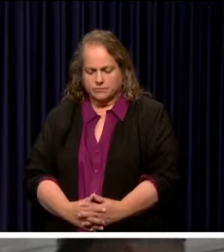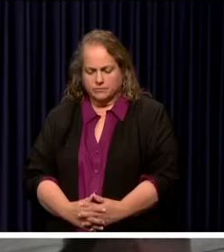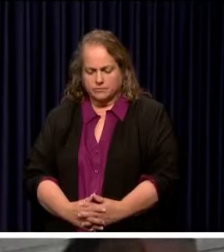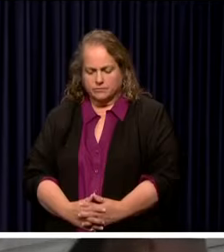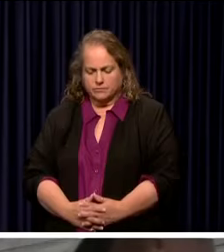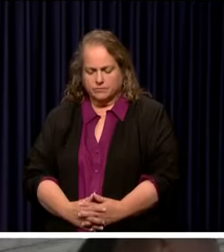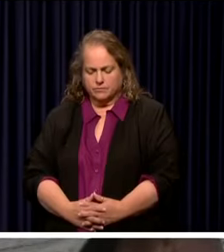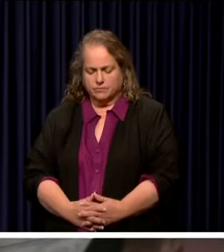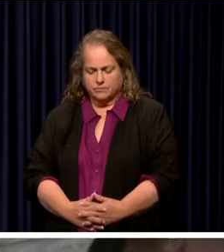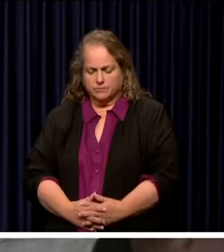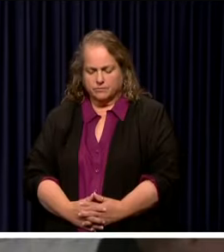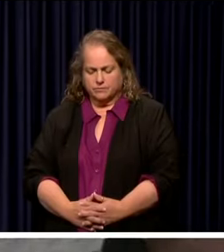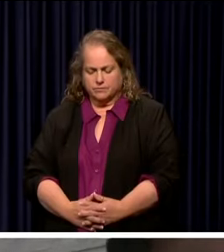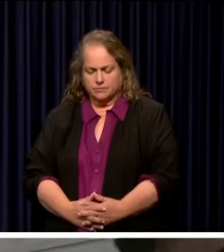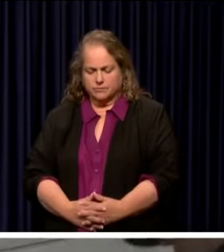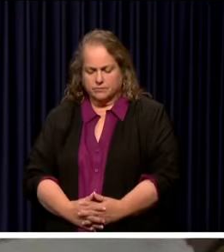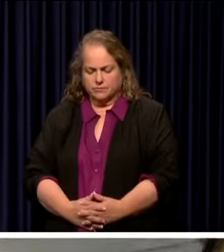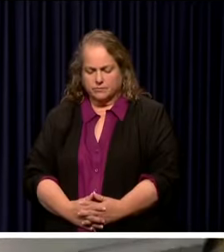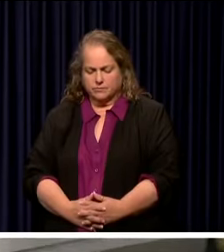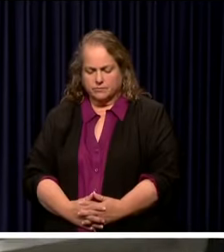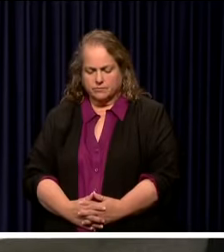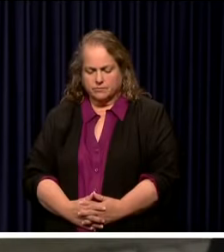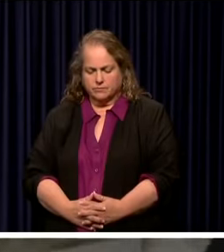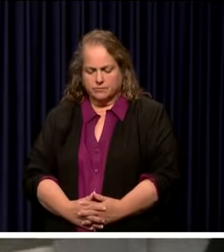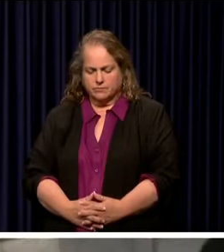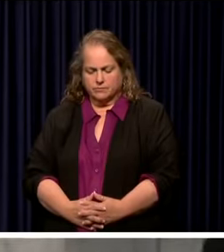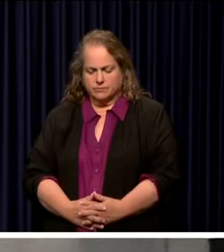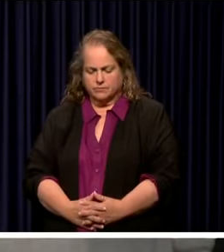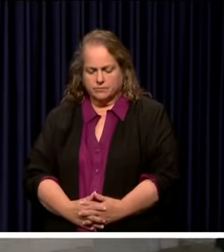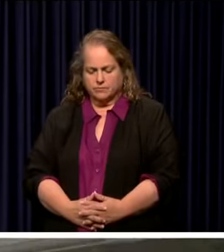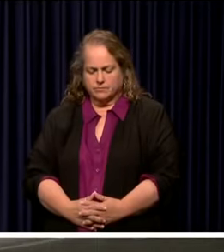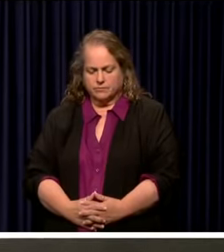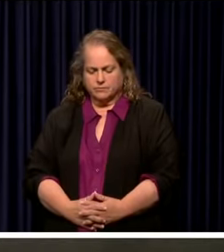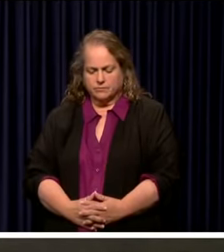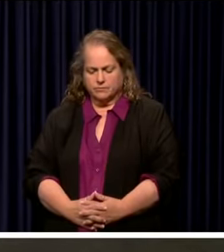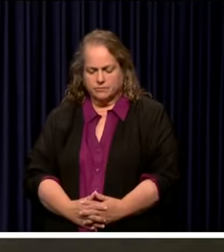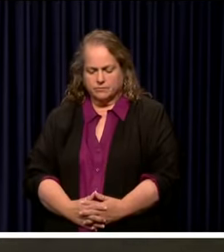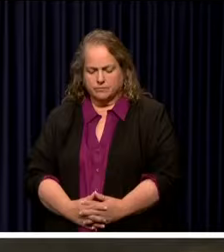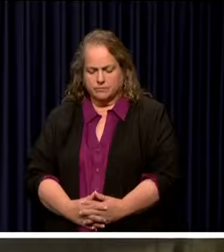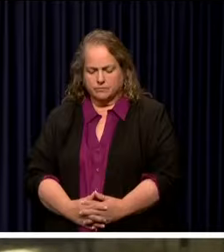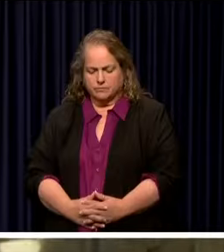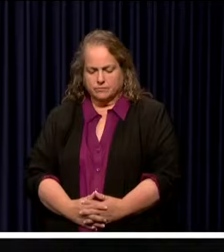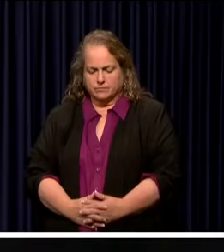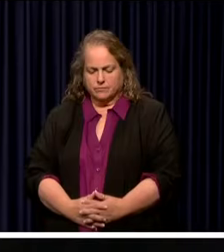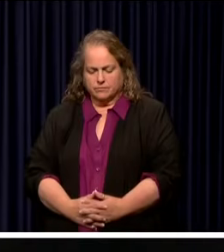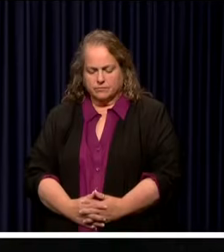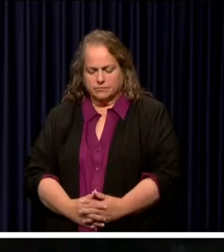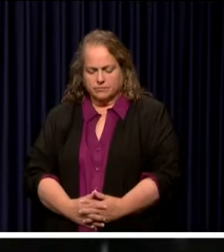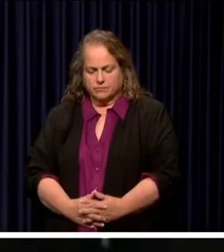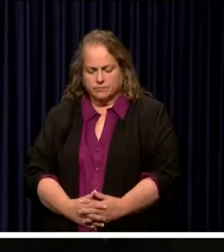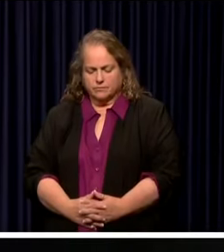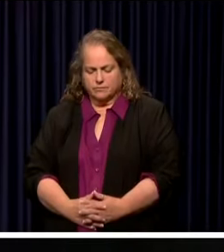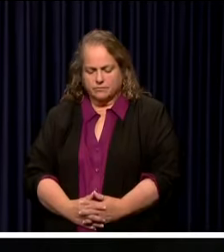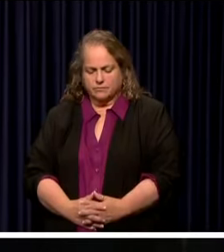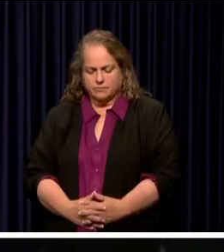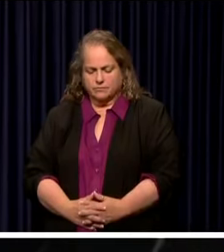DIFFERENT WAYS FOR LOST LOVED ONES, THAT WAS DONE IN AN EMPTY ROW UNDER THE A.